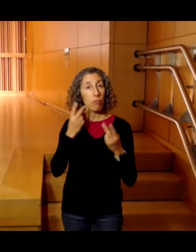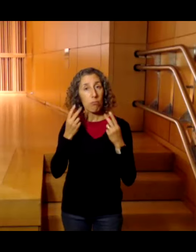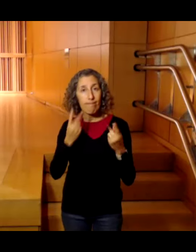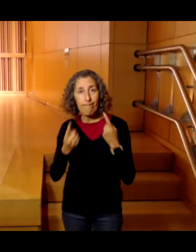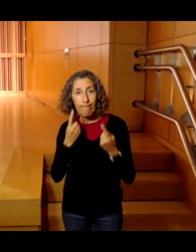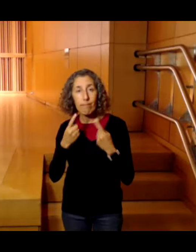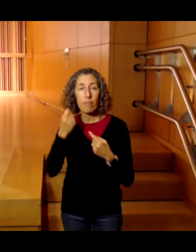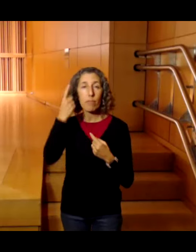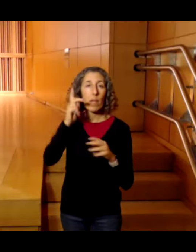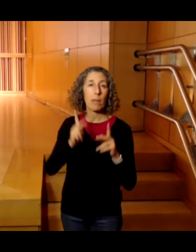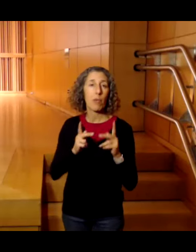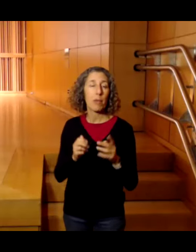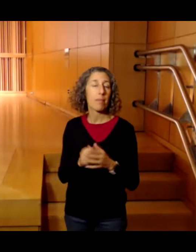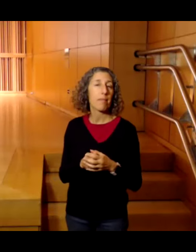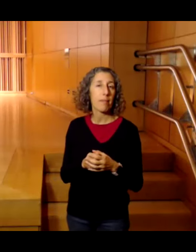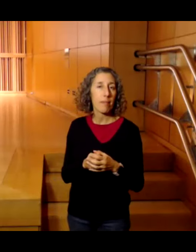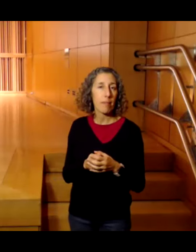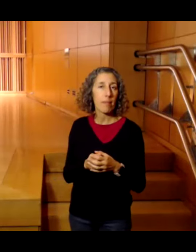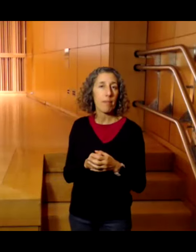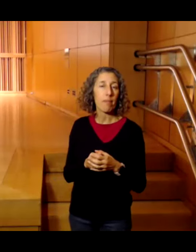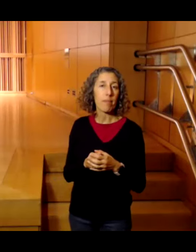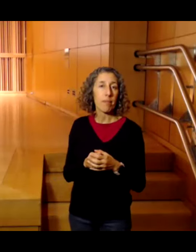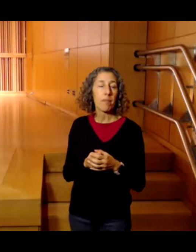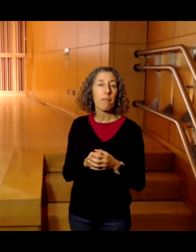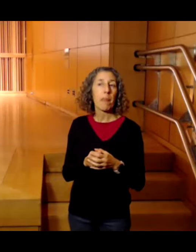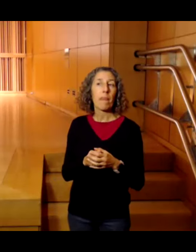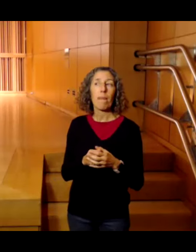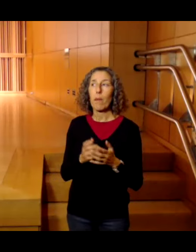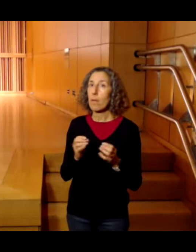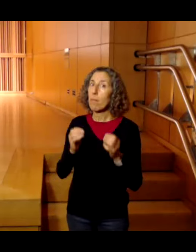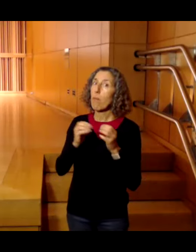Indeed, we all have much to learn from Robert's scholarship.